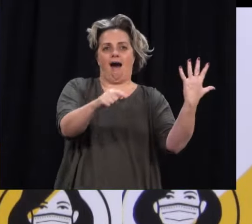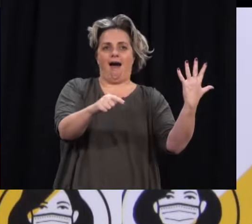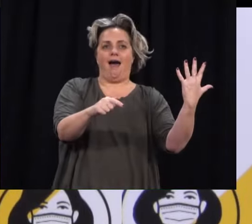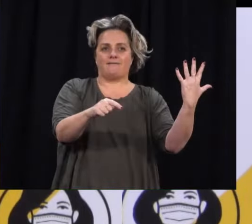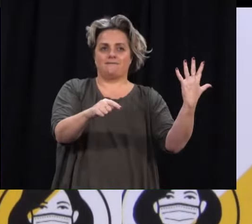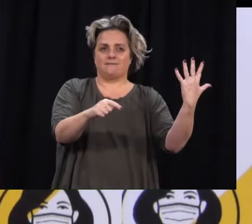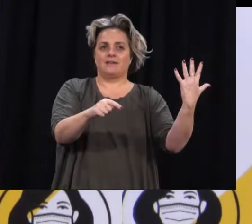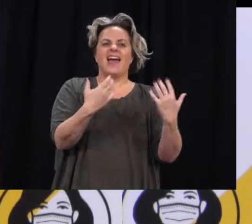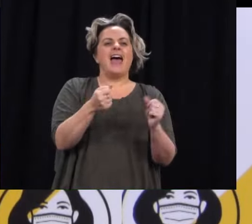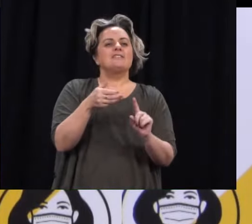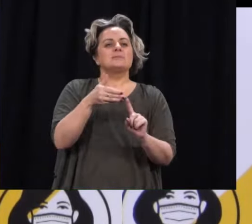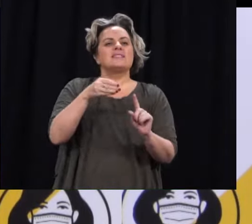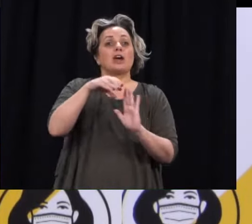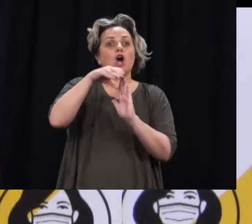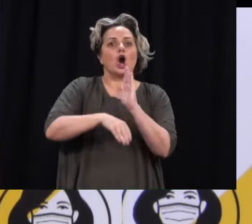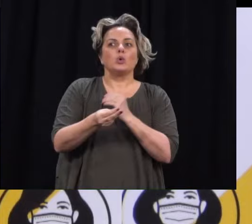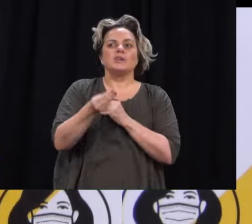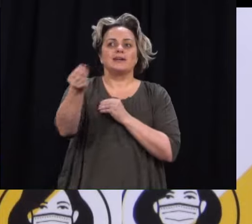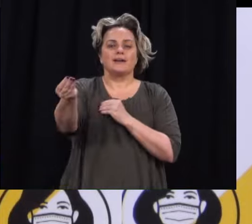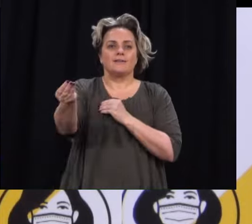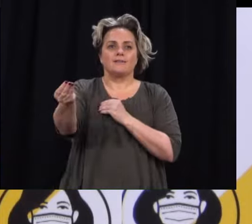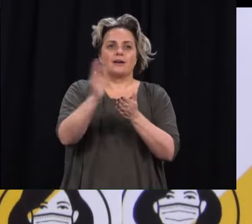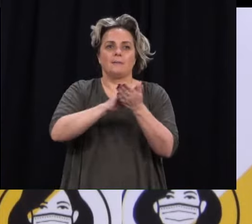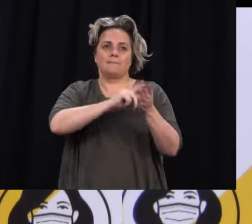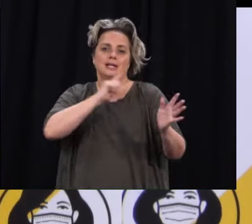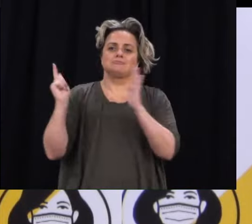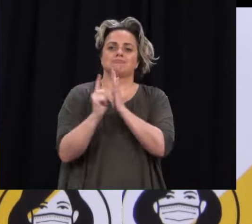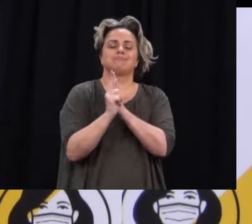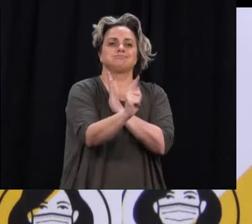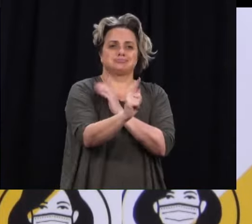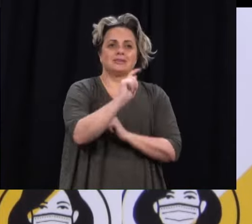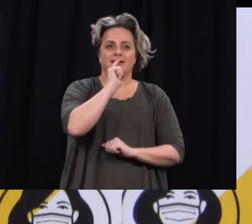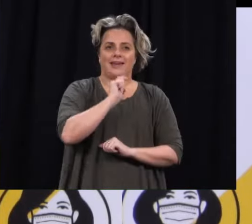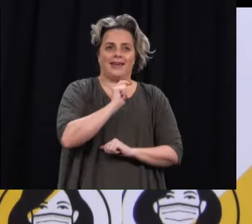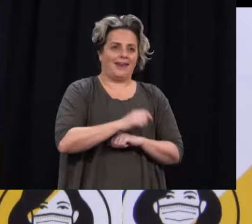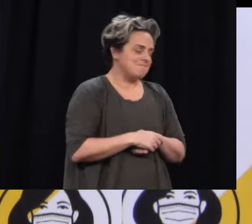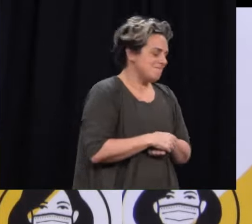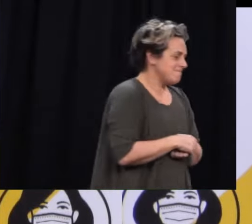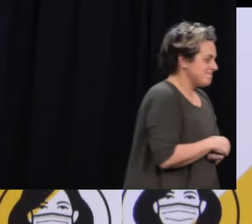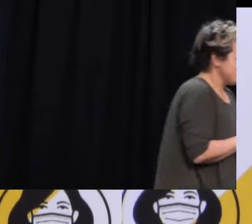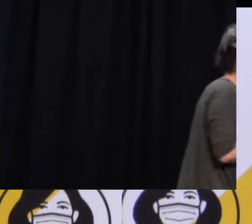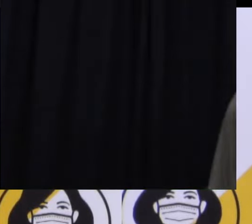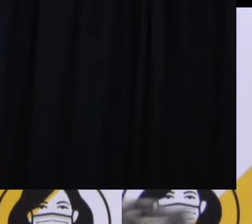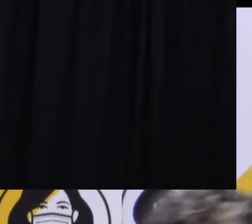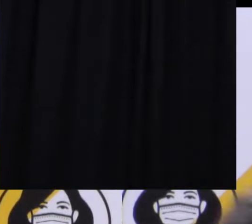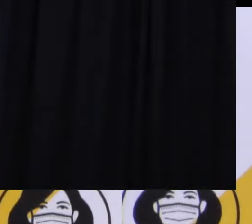from those high risk settings or who are close or very close contacts can go to be tested